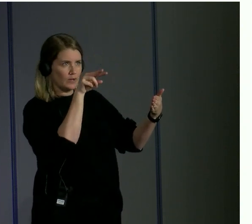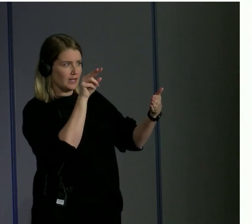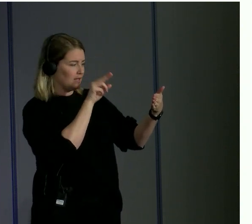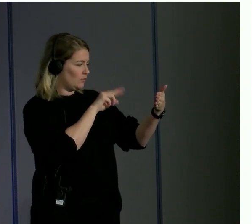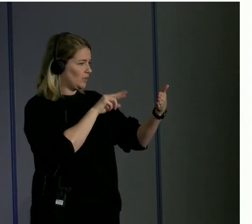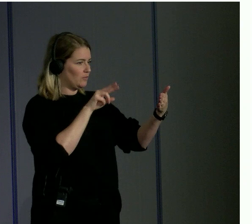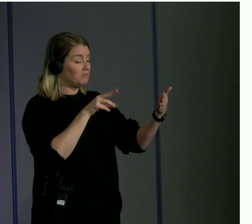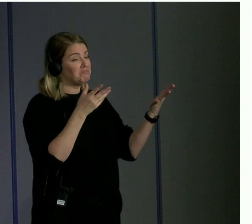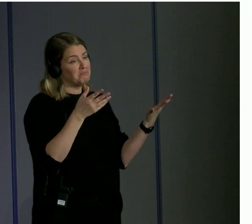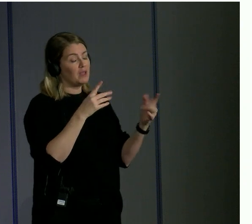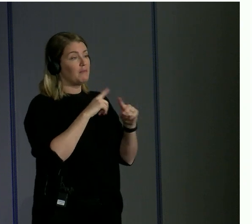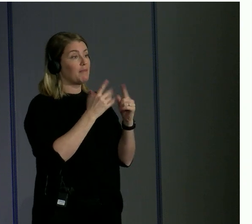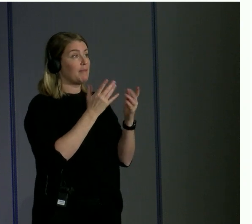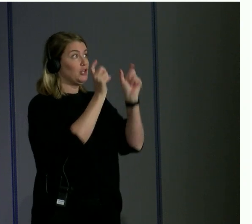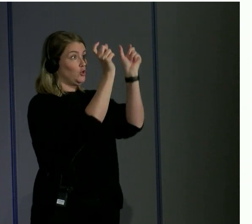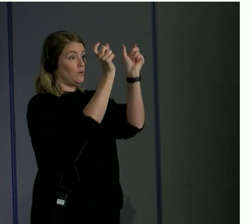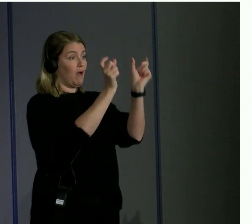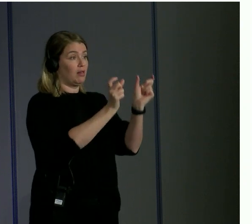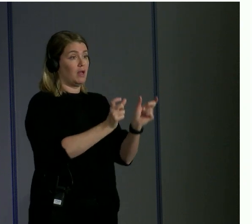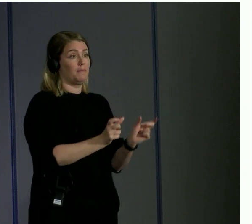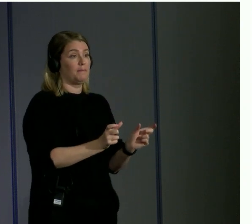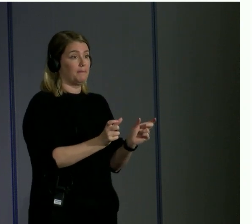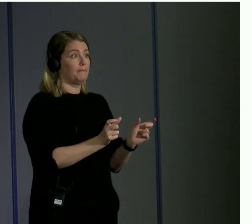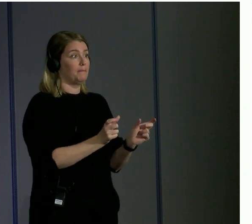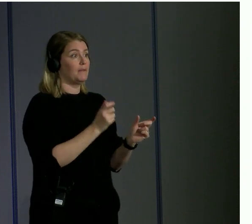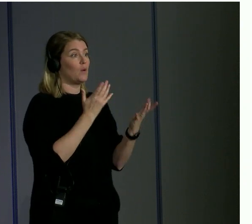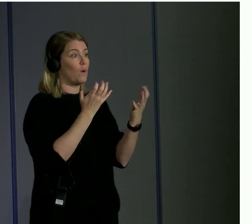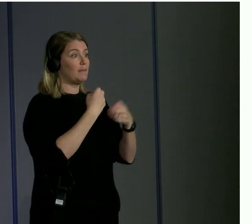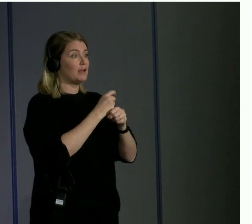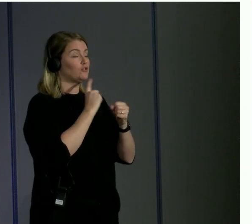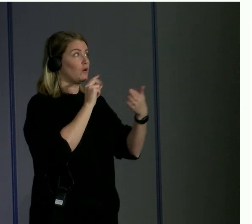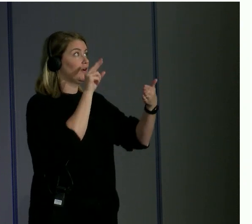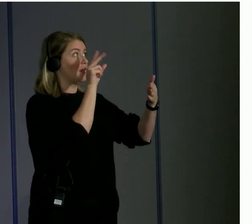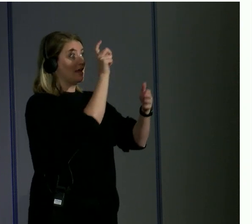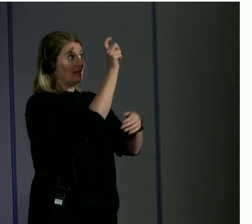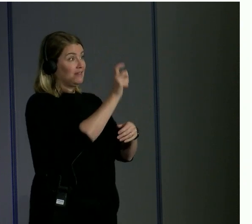maybe you have a two-column layout. And you want to make sure it reads the left column and right